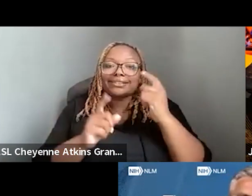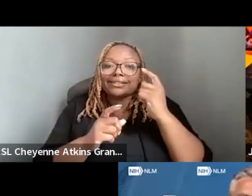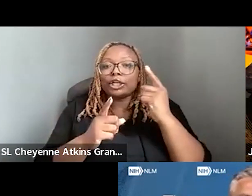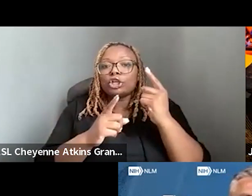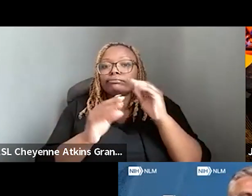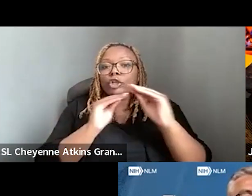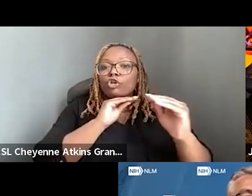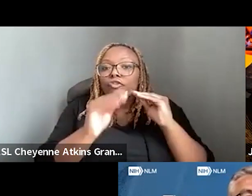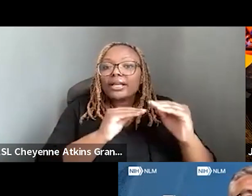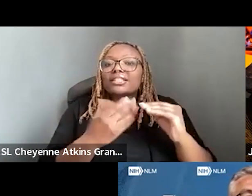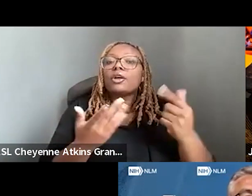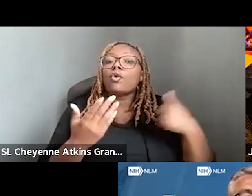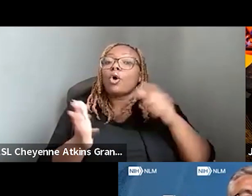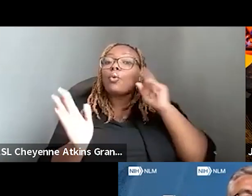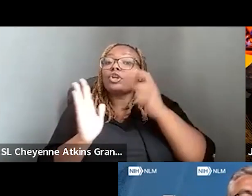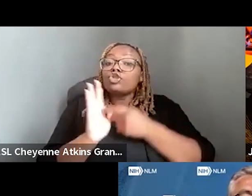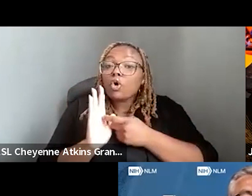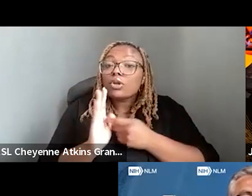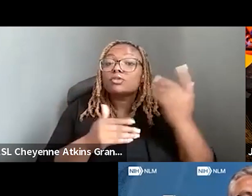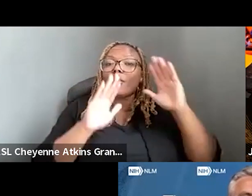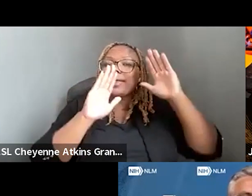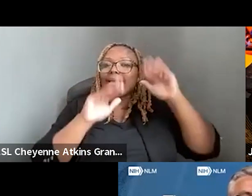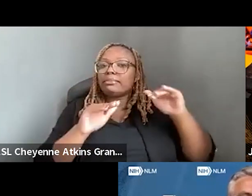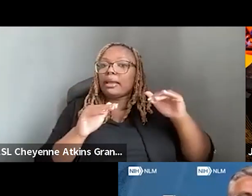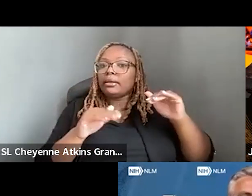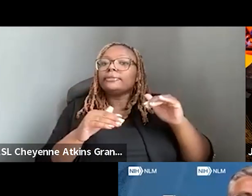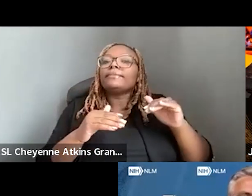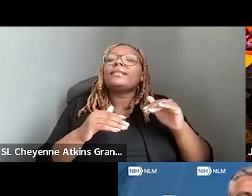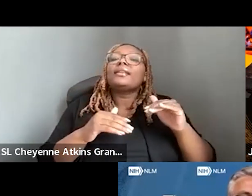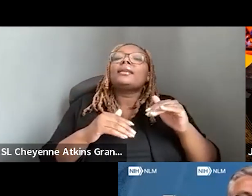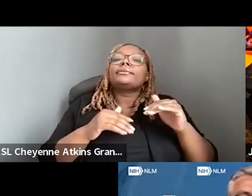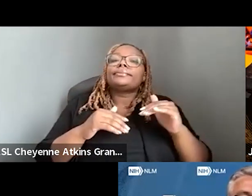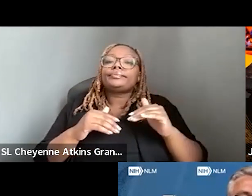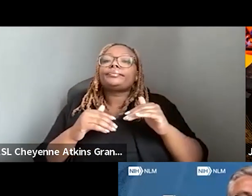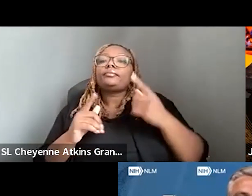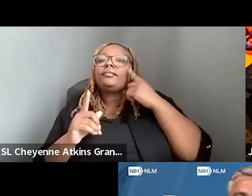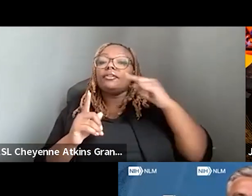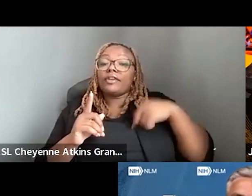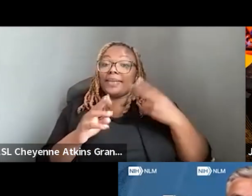what things we're seeing or what we're expecting for that solicitation. So the biggest -- for me, from a user's standpoint,